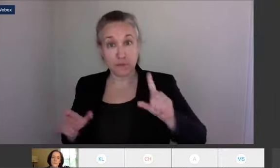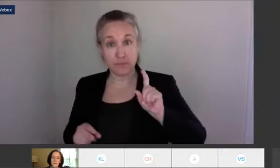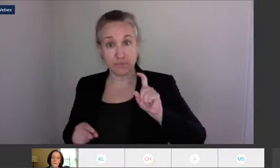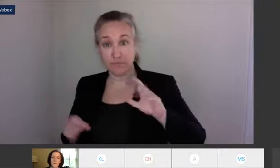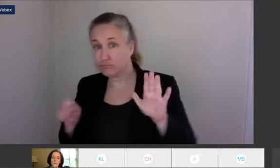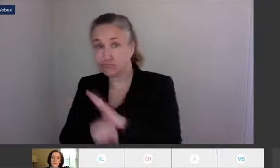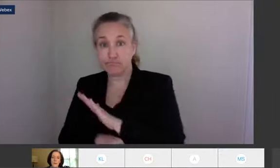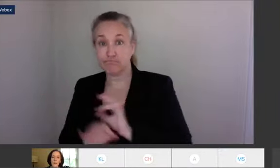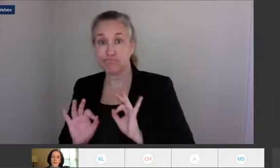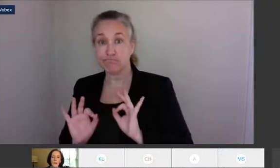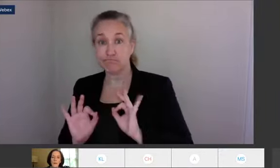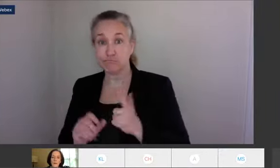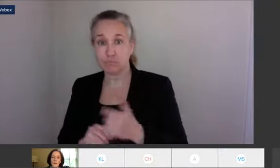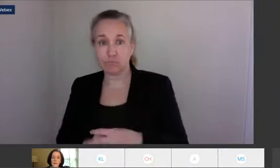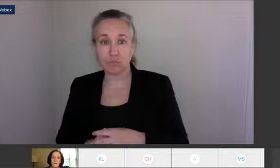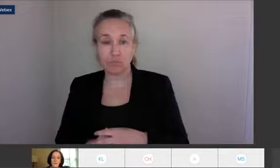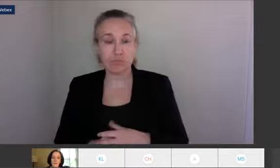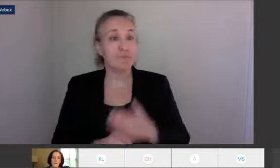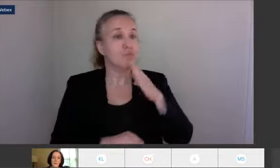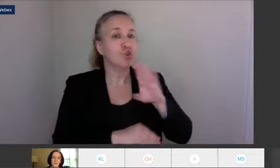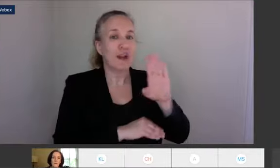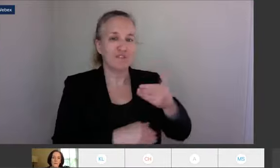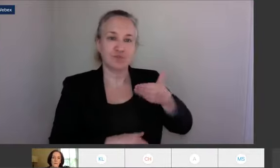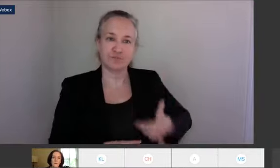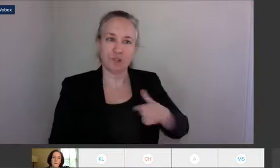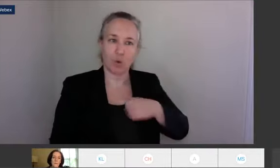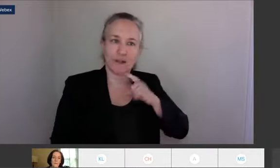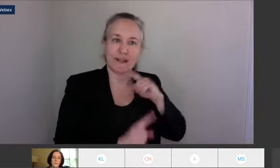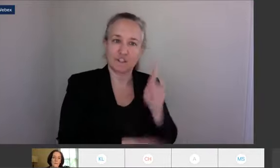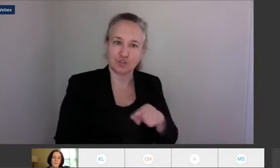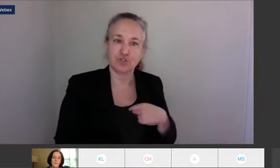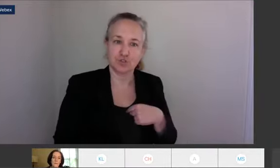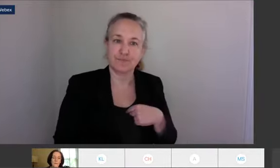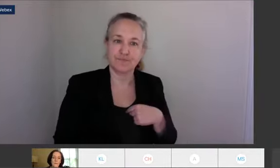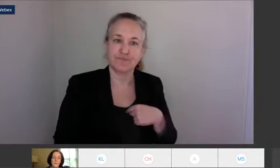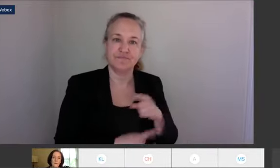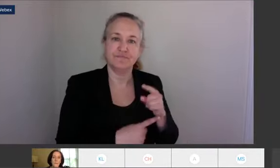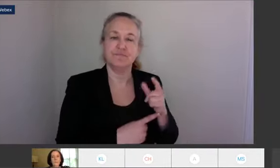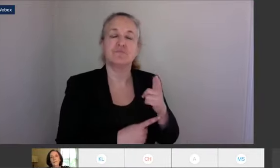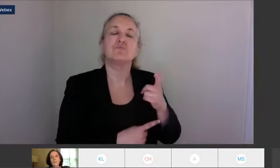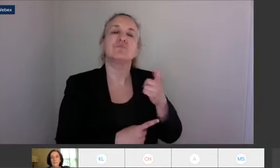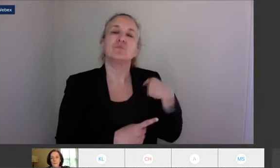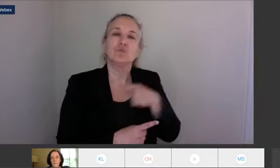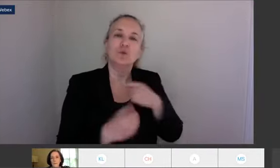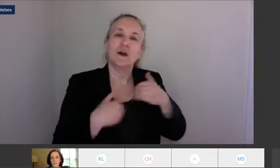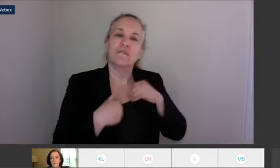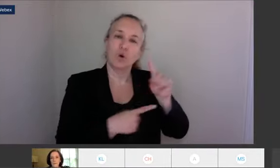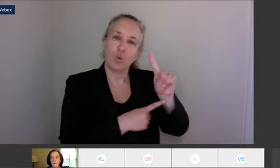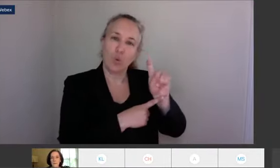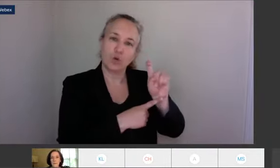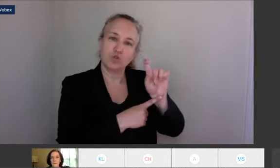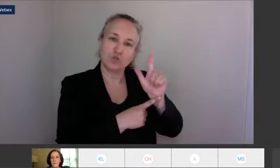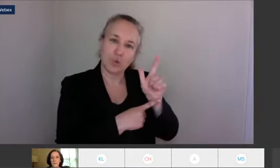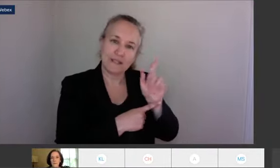[Commissioner] good afternoon I'll take that we had a hundred and twenty six thousand mail-in